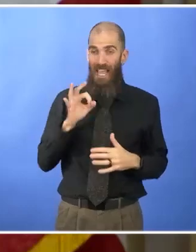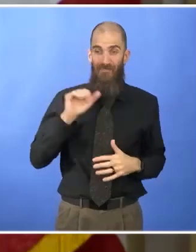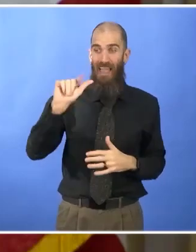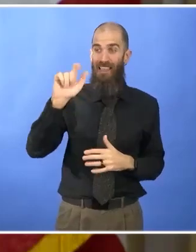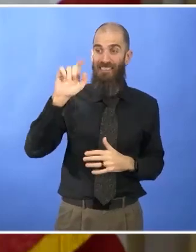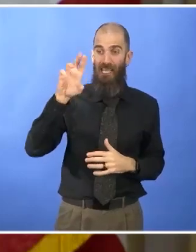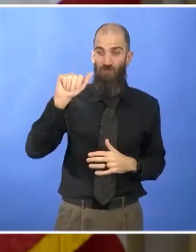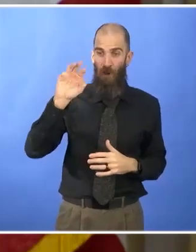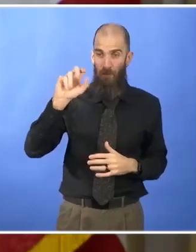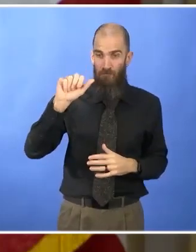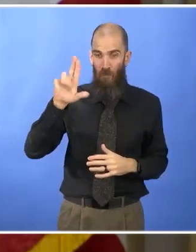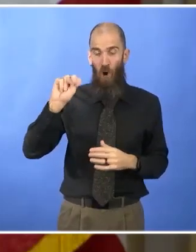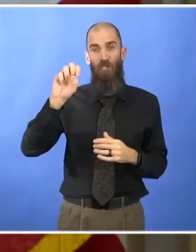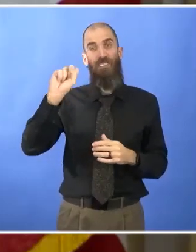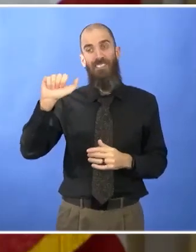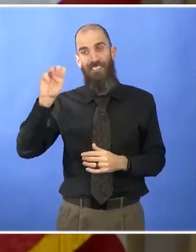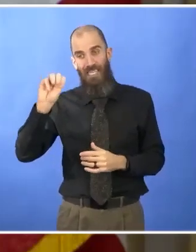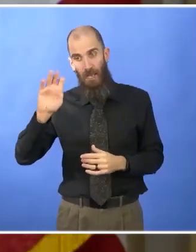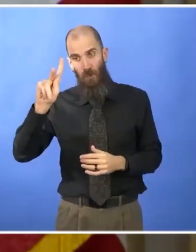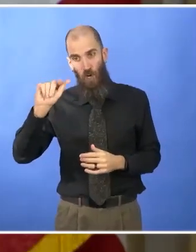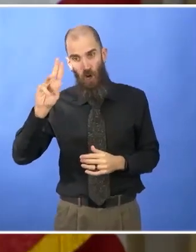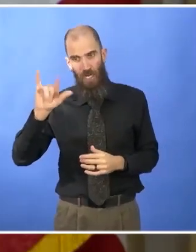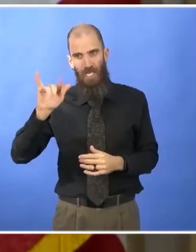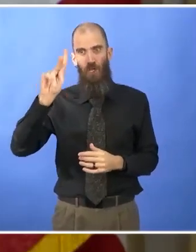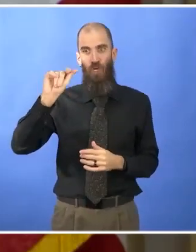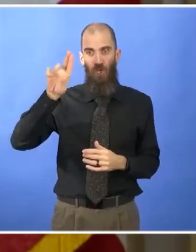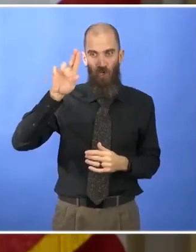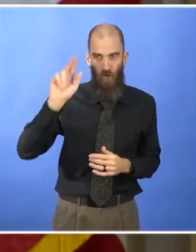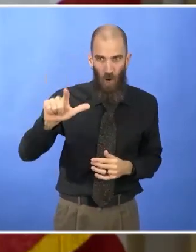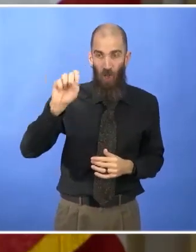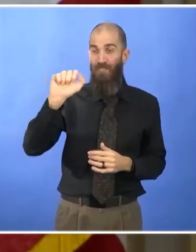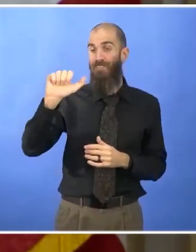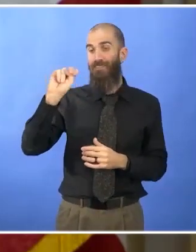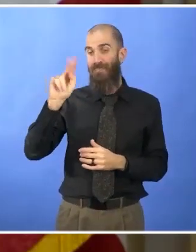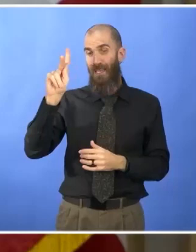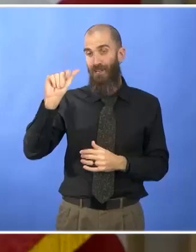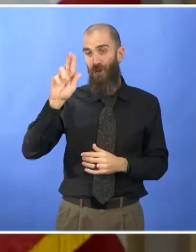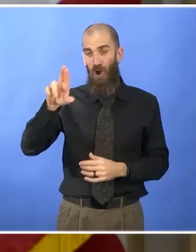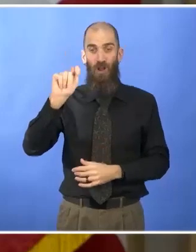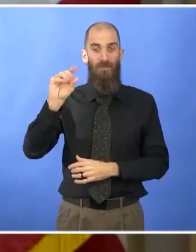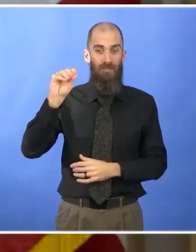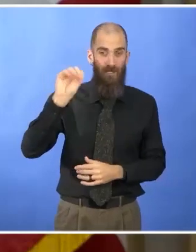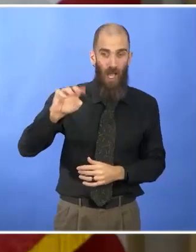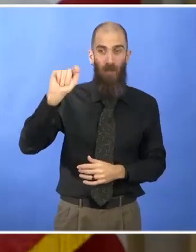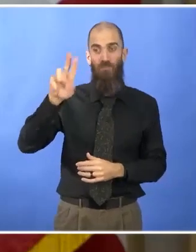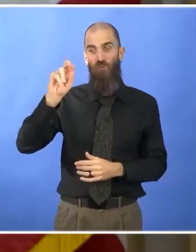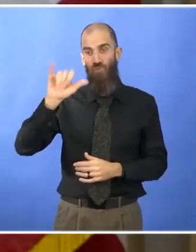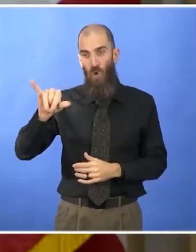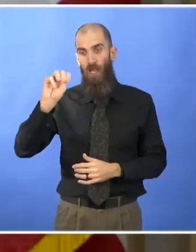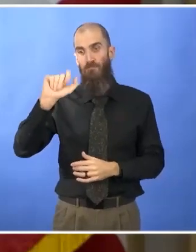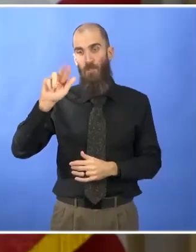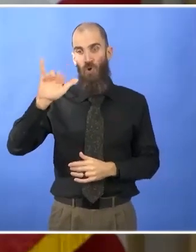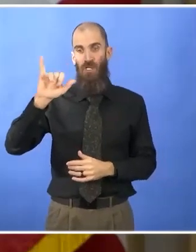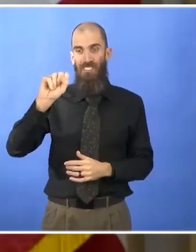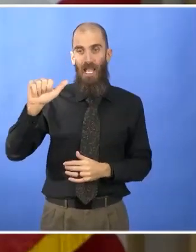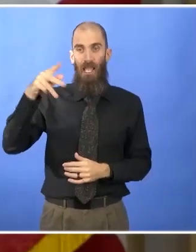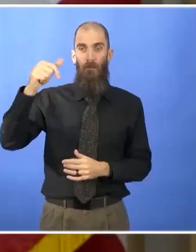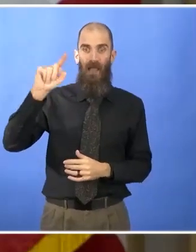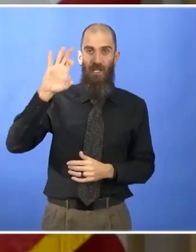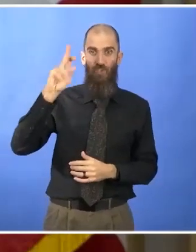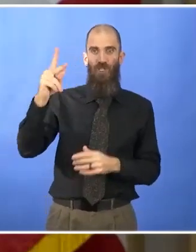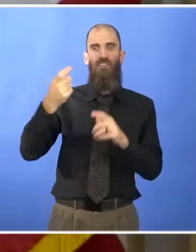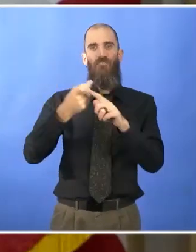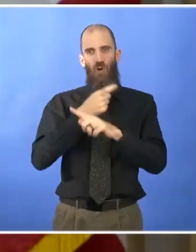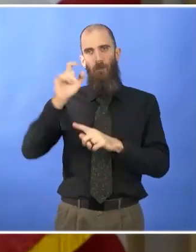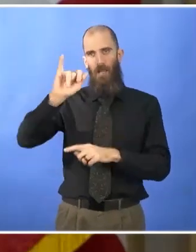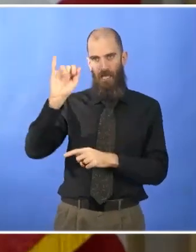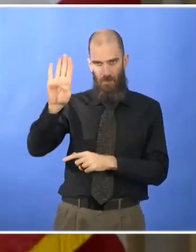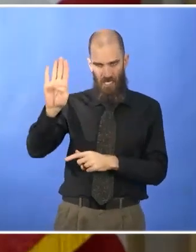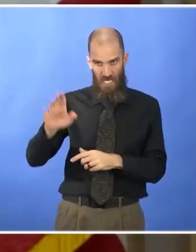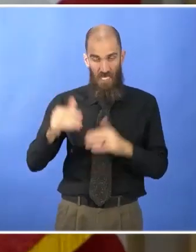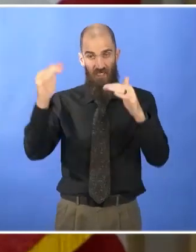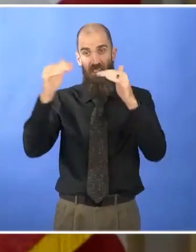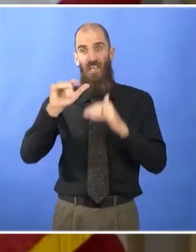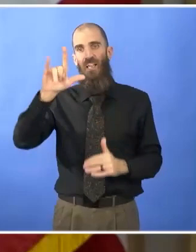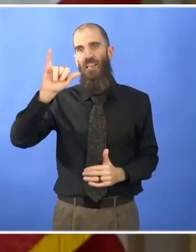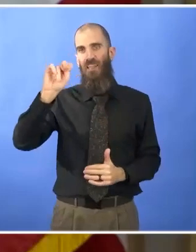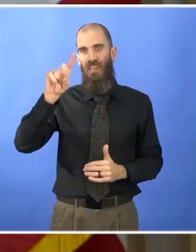CANCELING HER, TOM SULLIVAN, MELISSA VELEZ, AND PATRICK